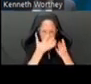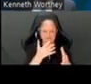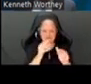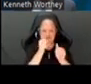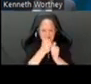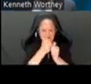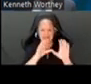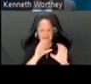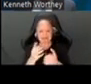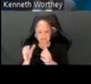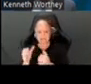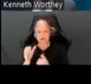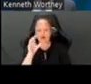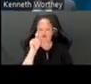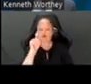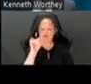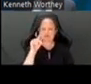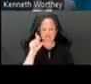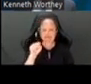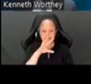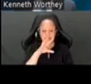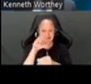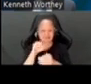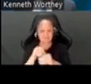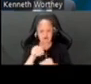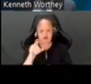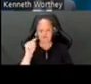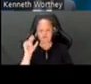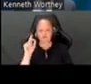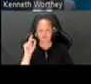tips and tricks.